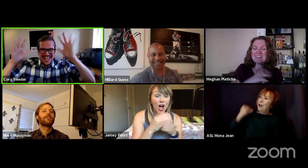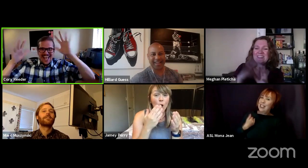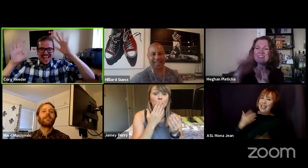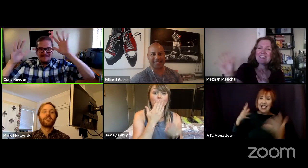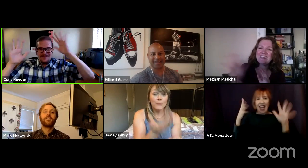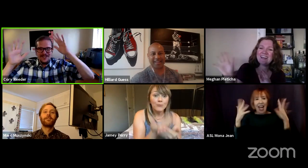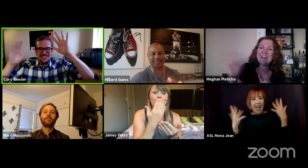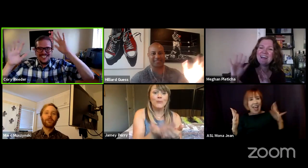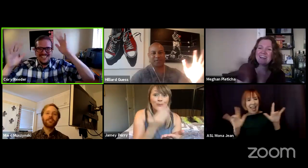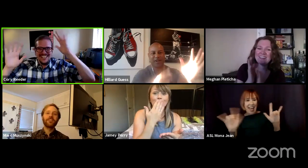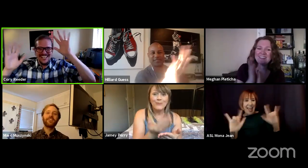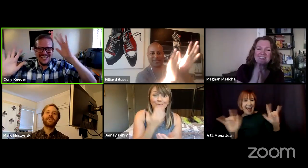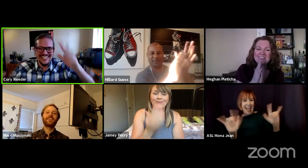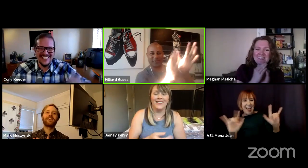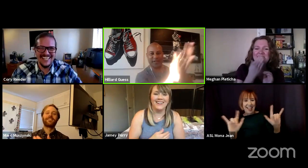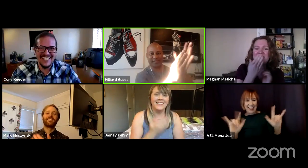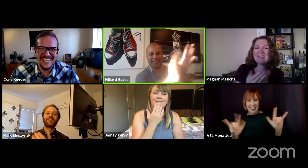Yay, Mona Jean. Yes you rock it.